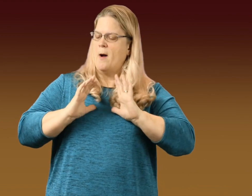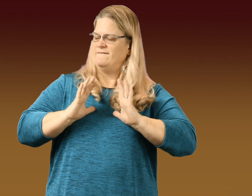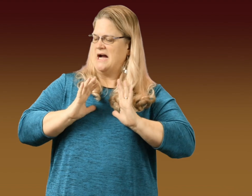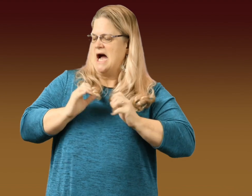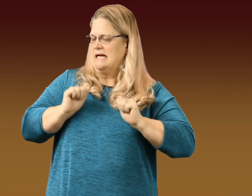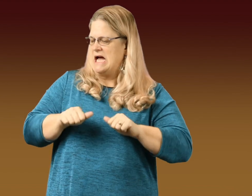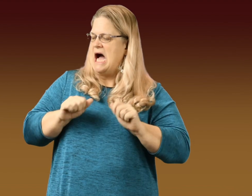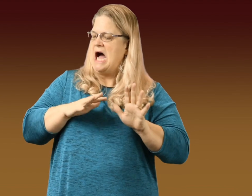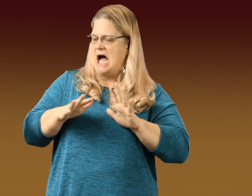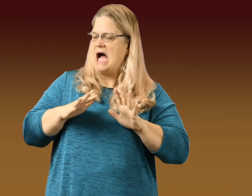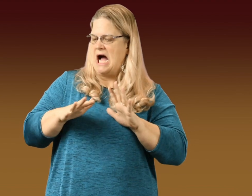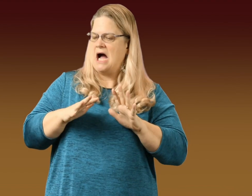they'll start to feel safe again.